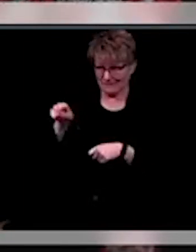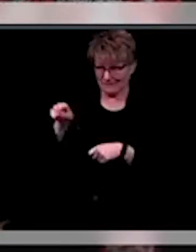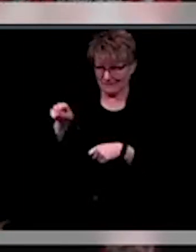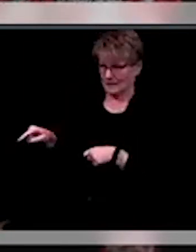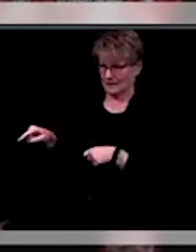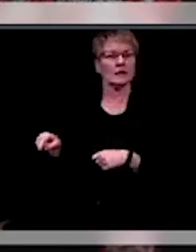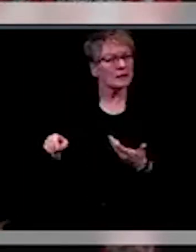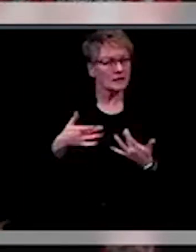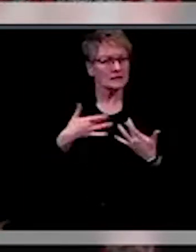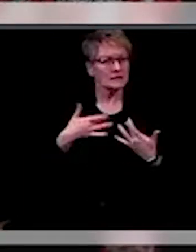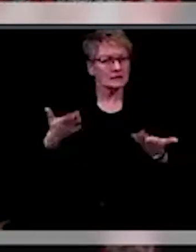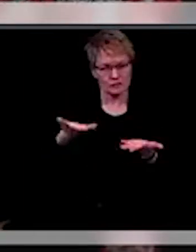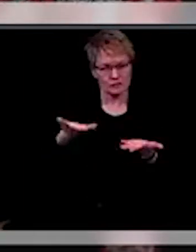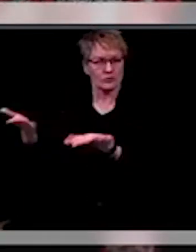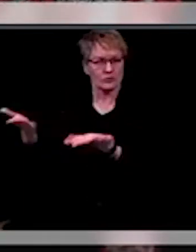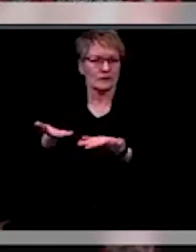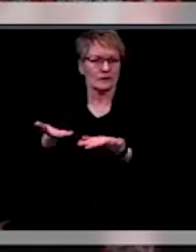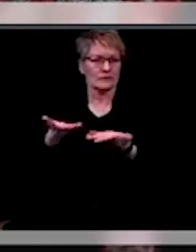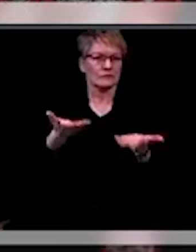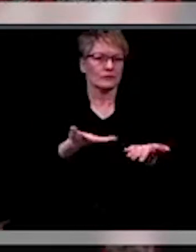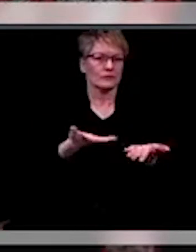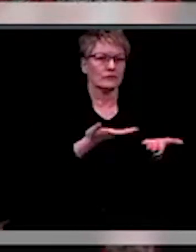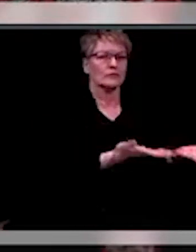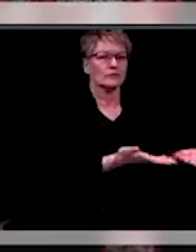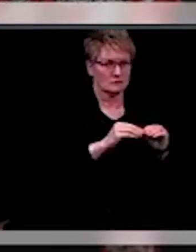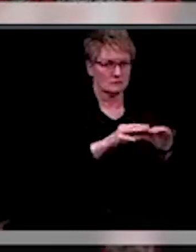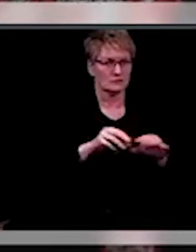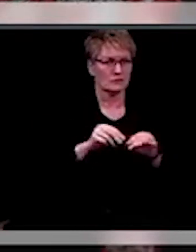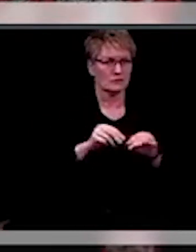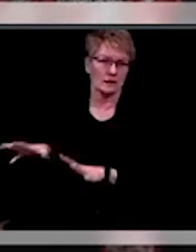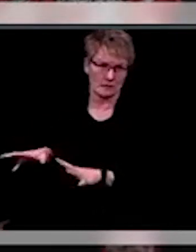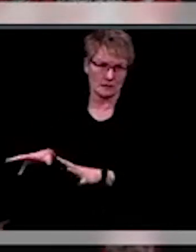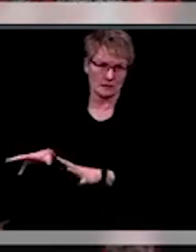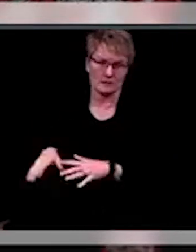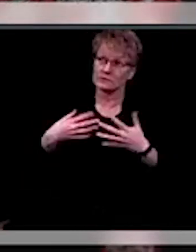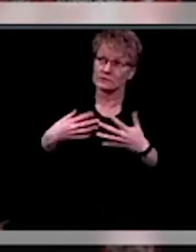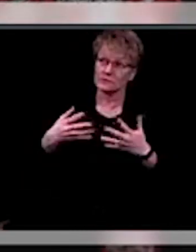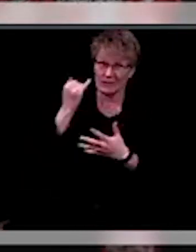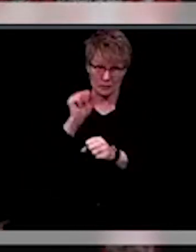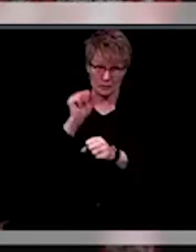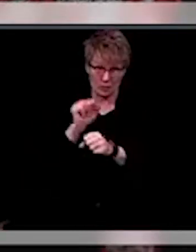movement in the community. So, another caution to people who work in those kinds of facilities to